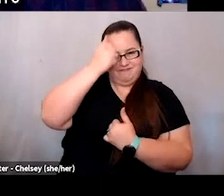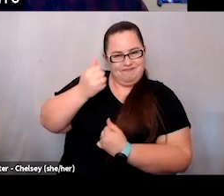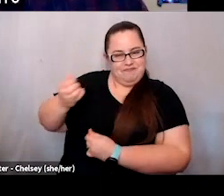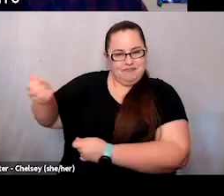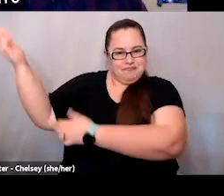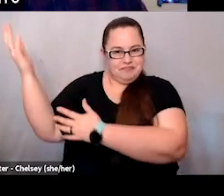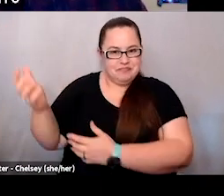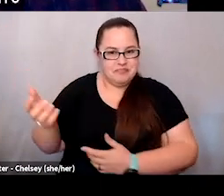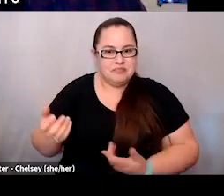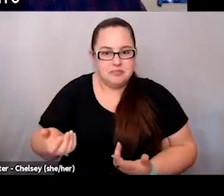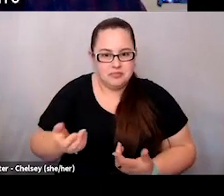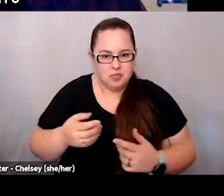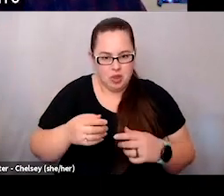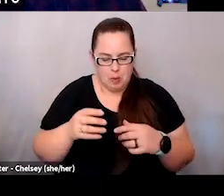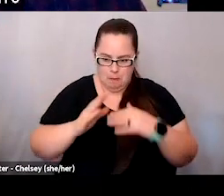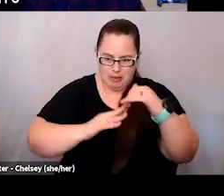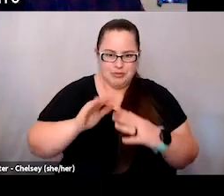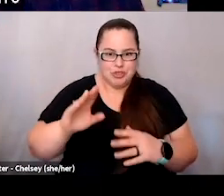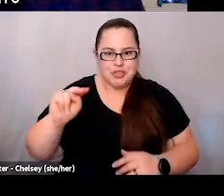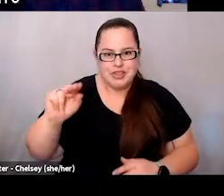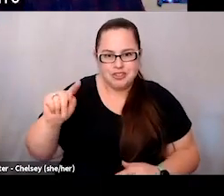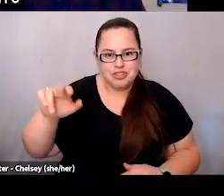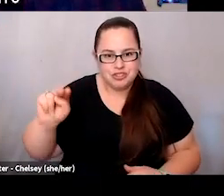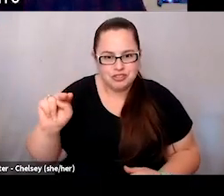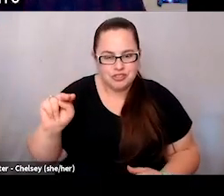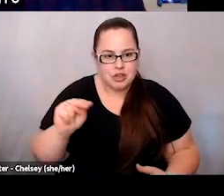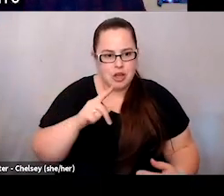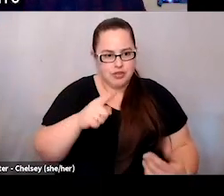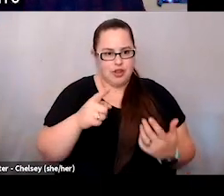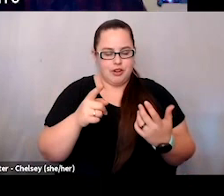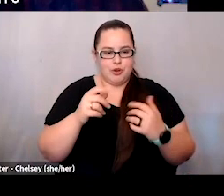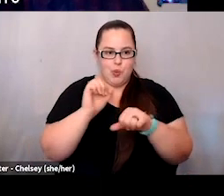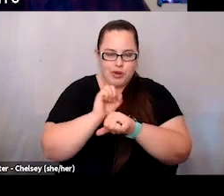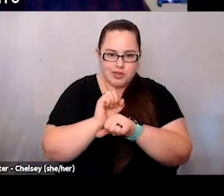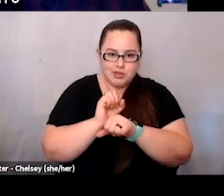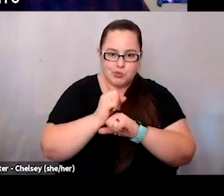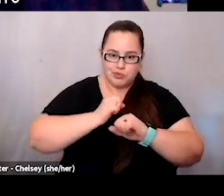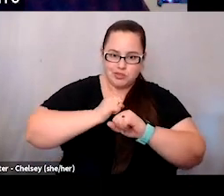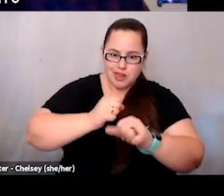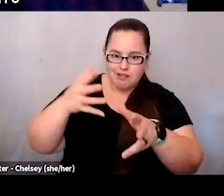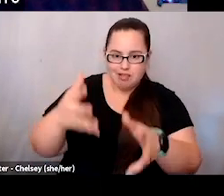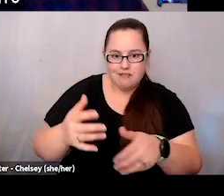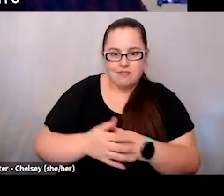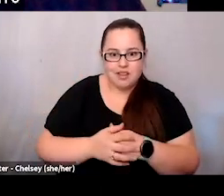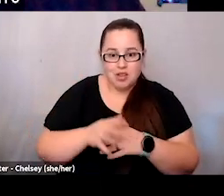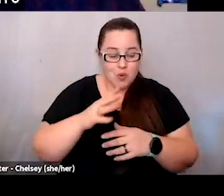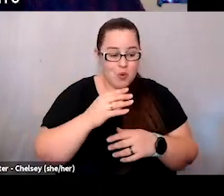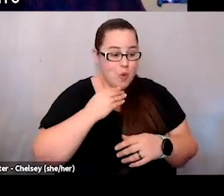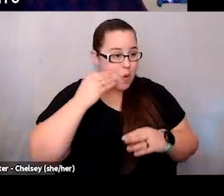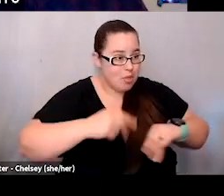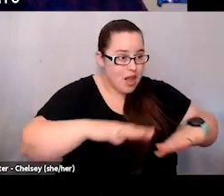constitutions. They're decolonizing, they're nation building. They're working to protect